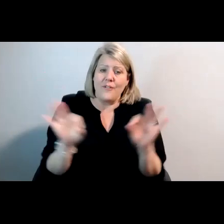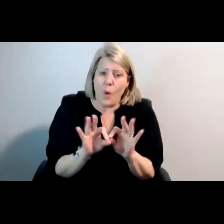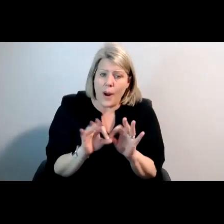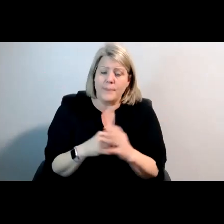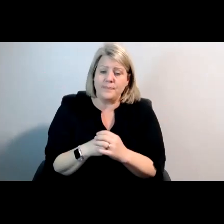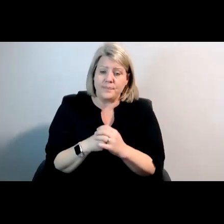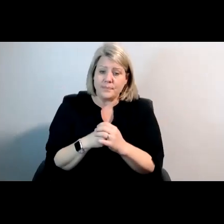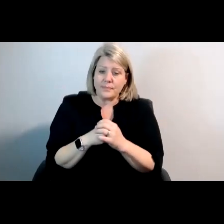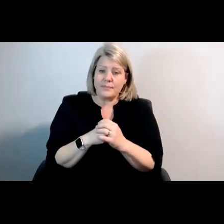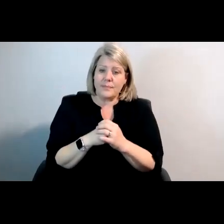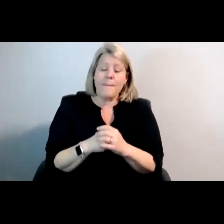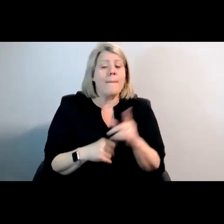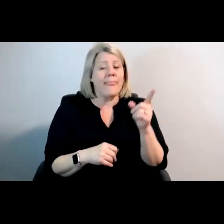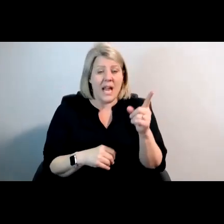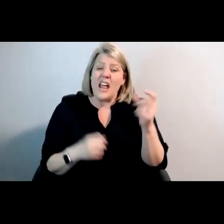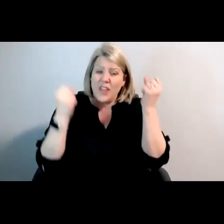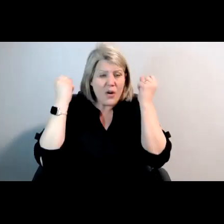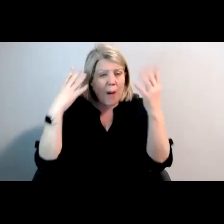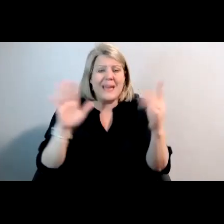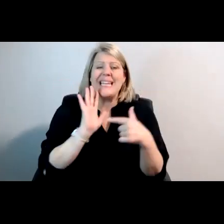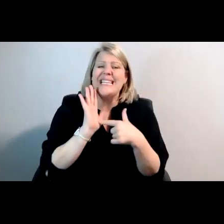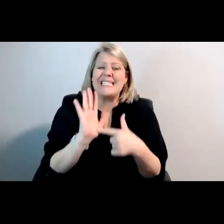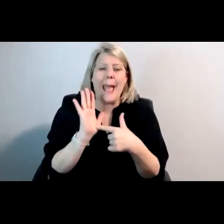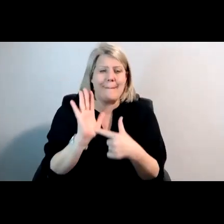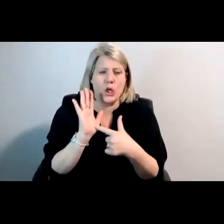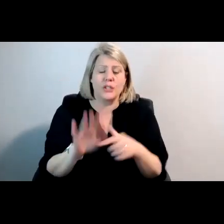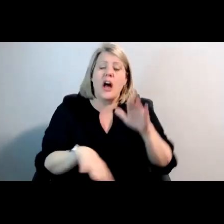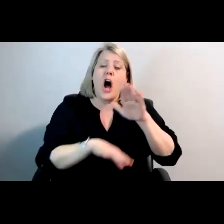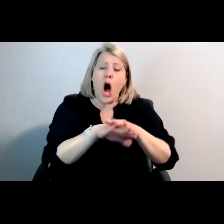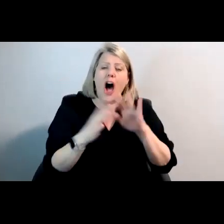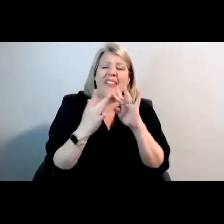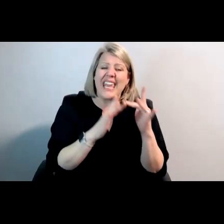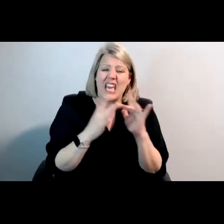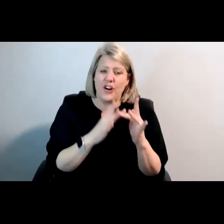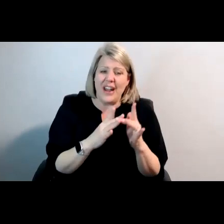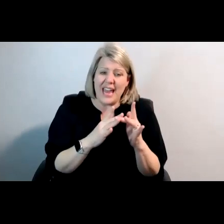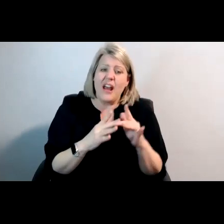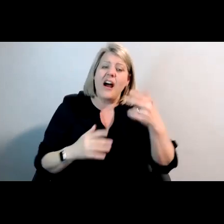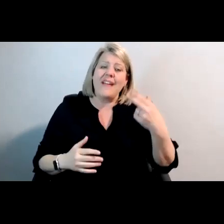[Morgan] There are lots of samples that are online of HIPAA release forms that follow the federal law.